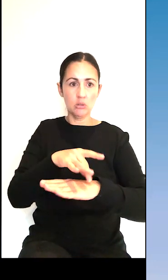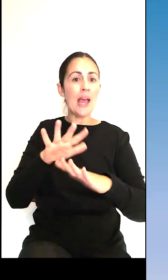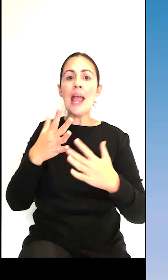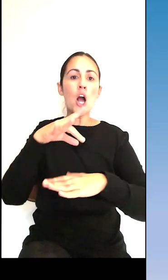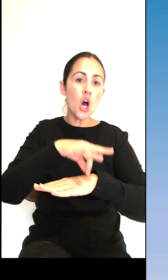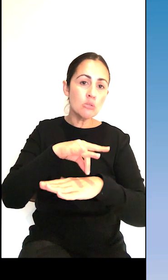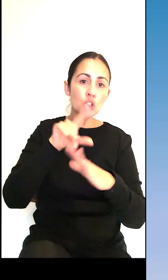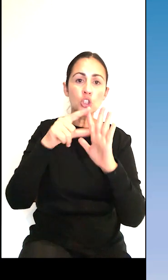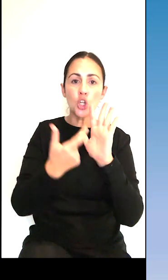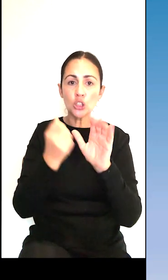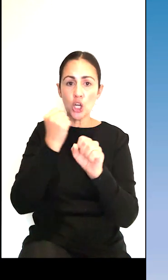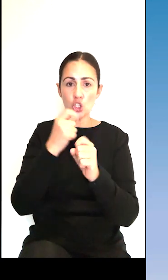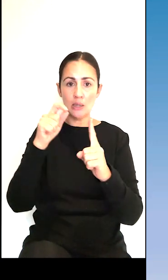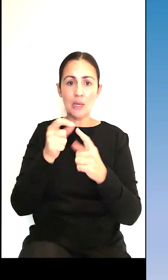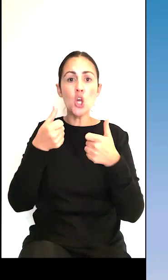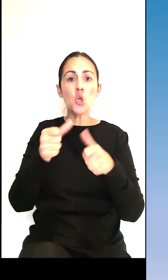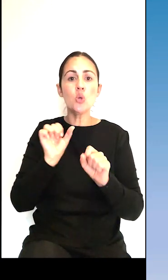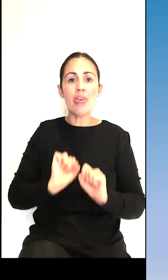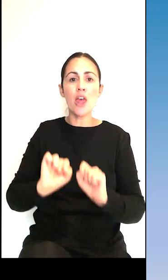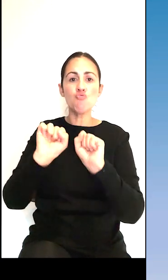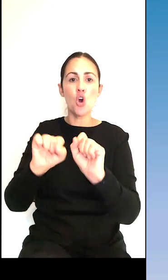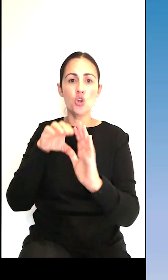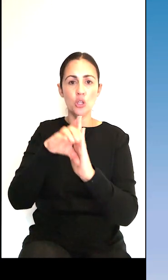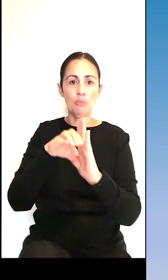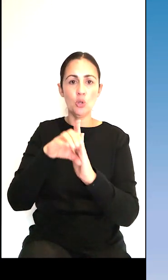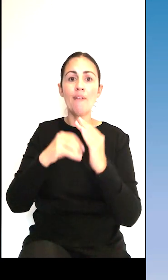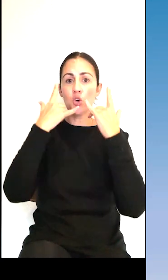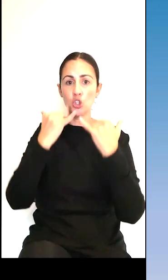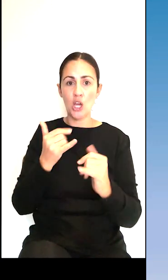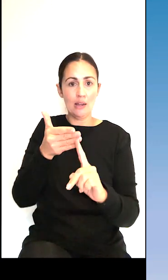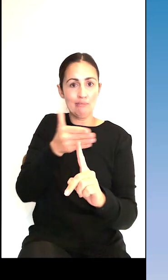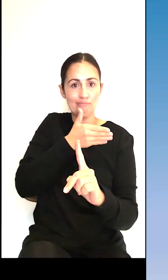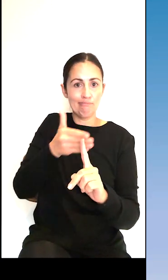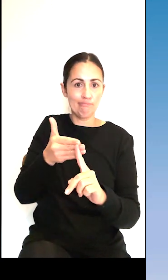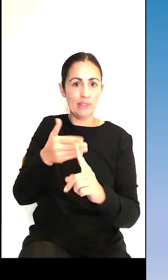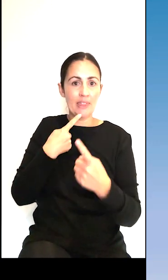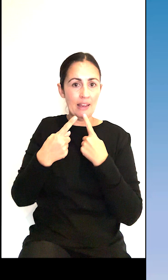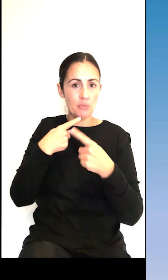they have their usual software that they use to access My Health Record their usual clinical information system.